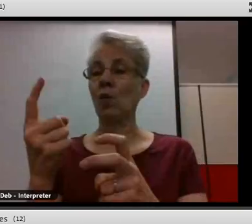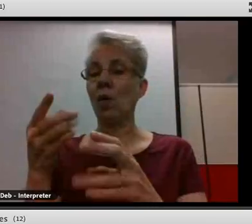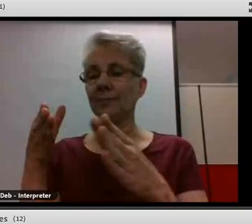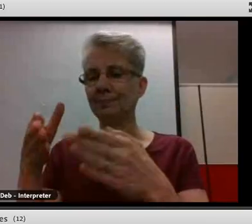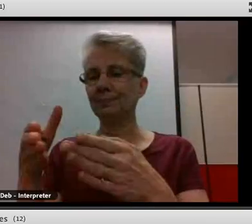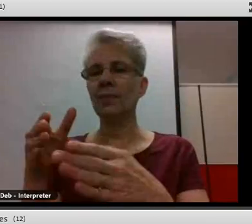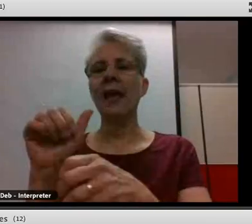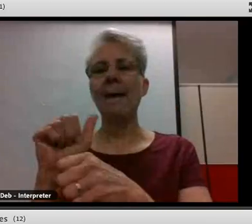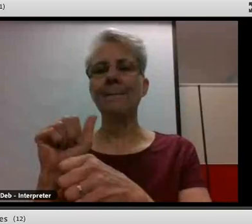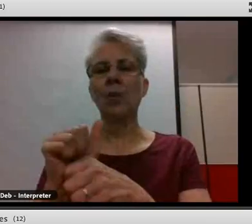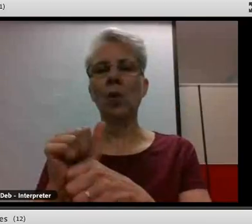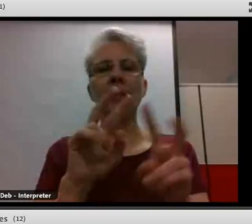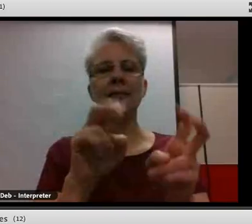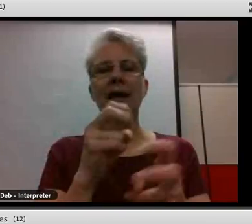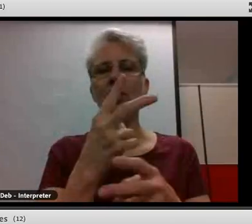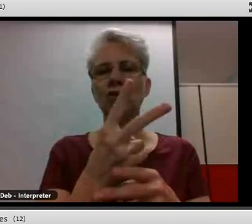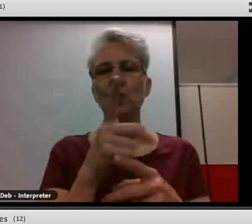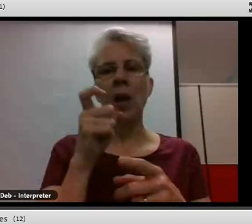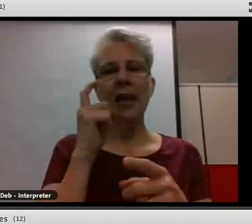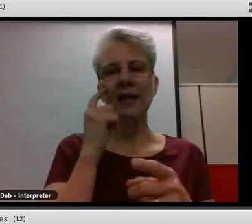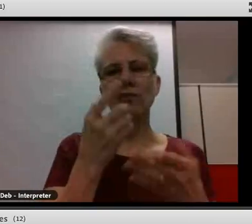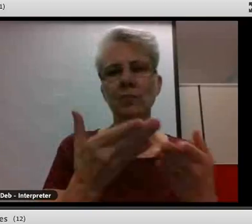they can get the information they need.